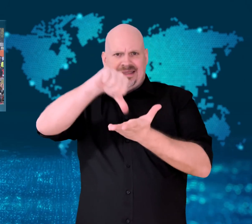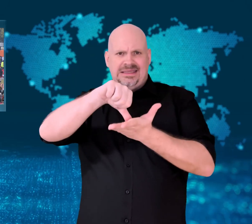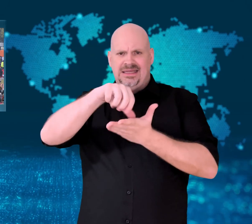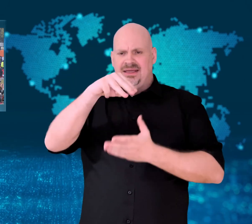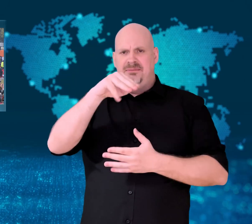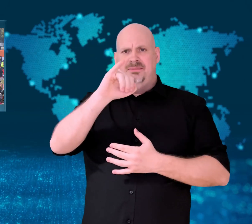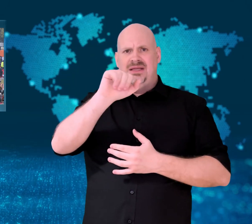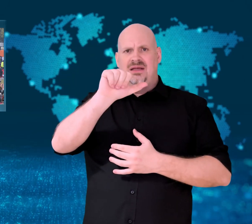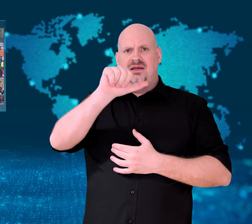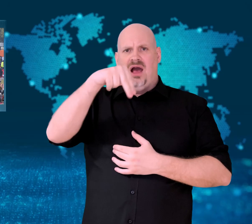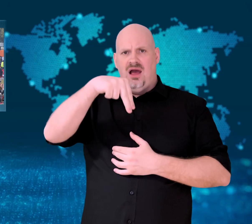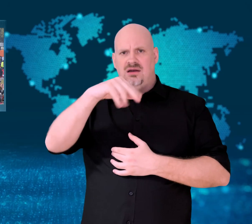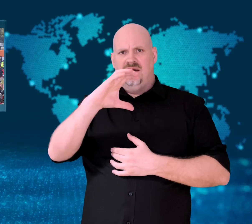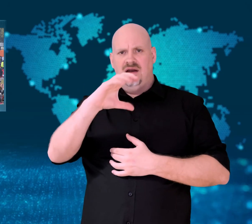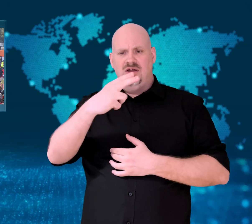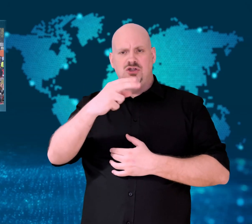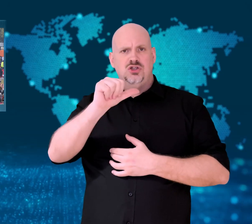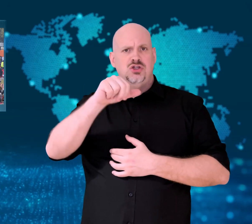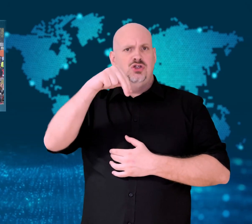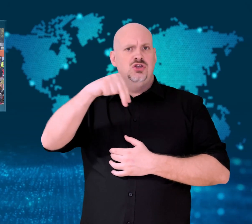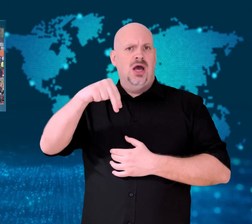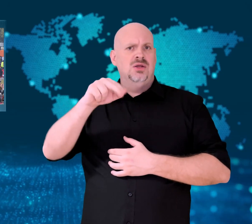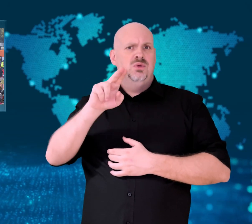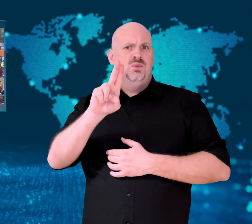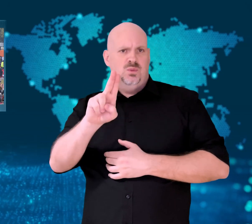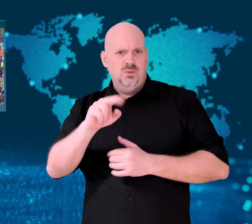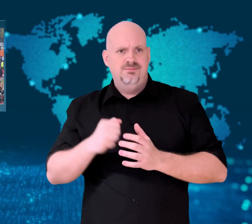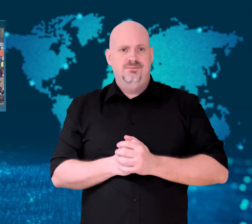when a “technical failure” caused it to misfire.